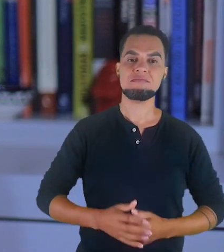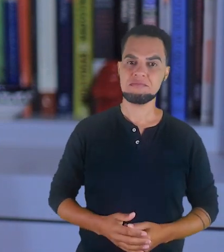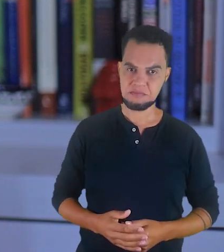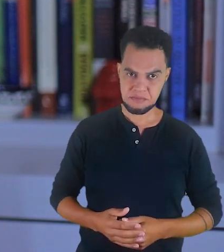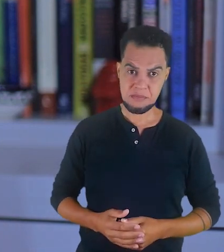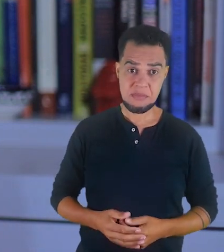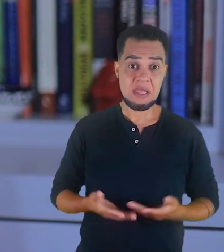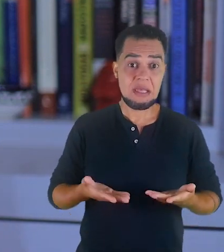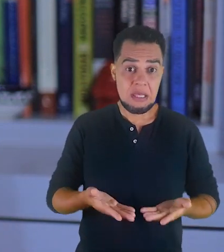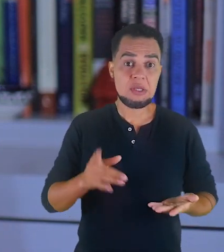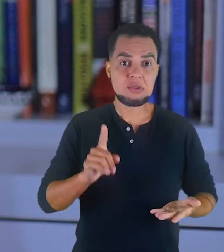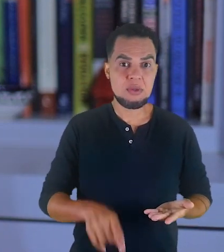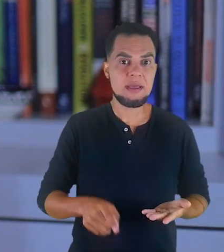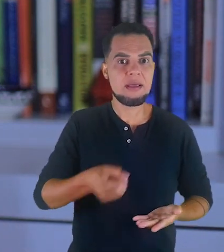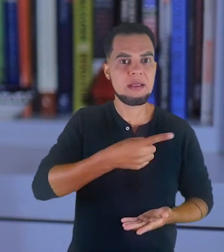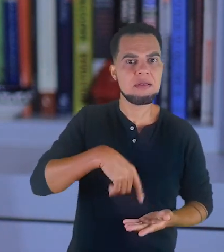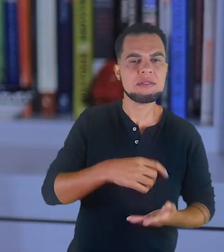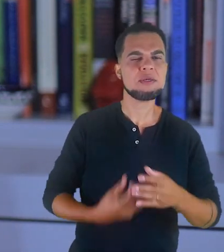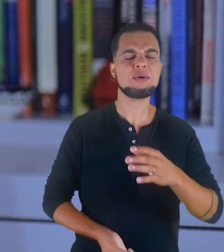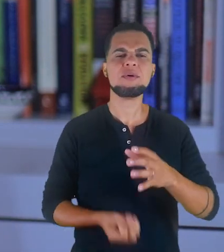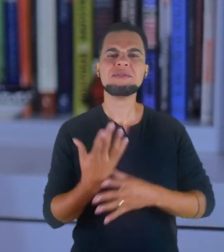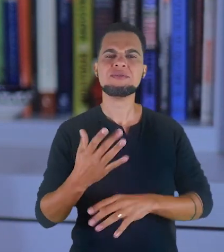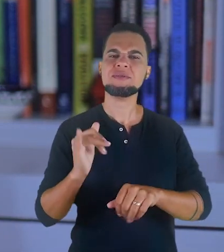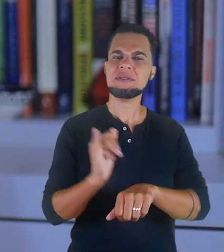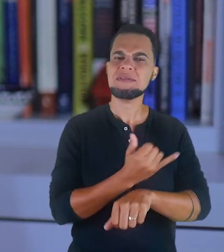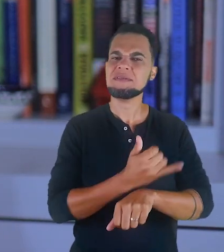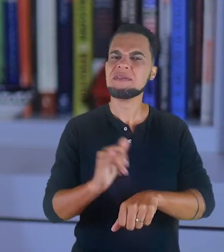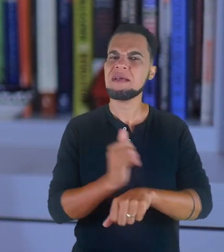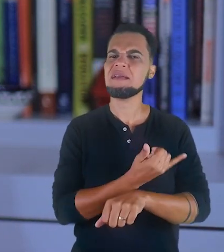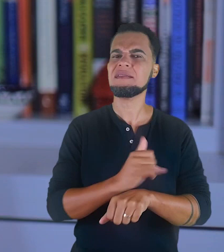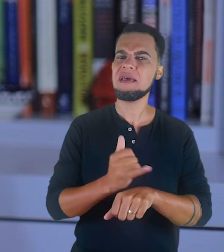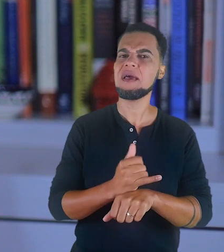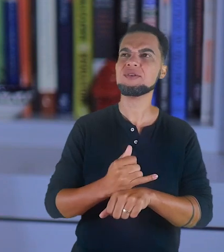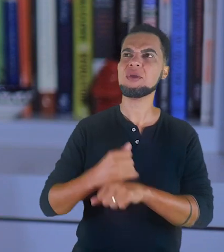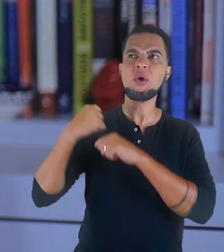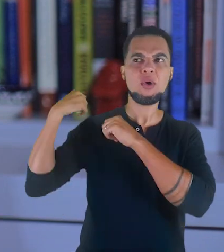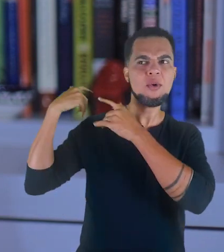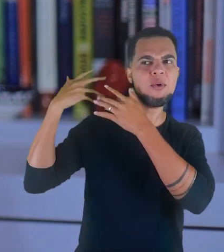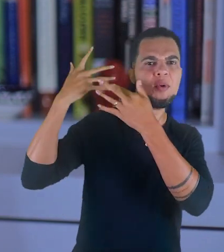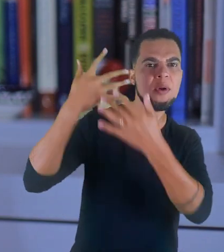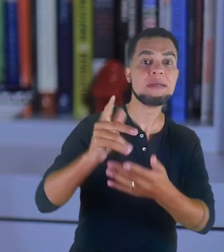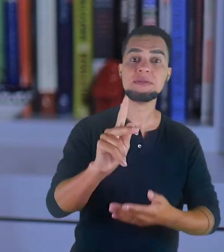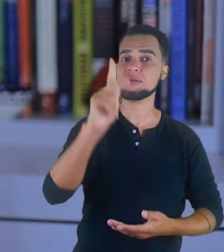This is part of building tactics and strategy based on historical materialism,